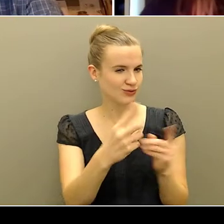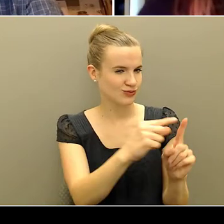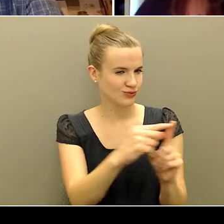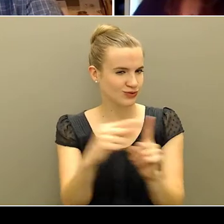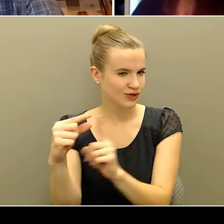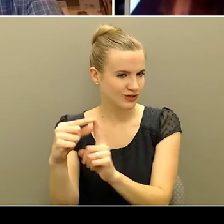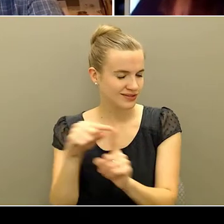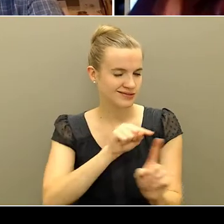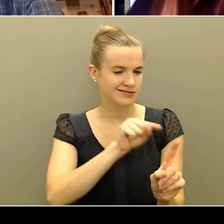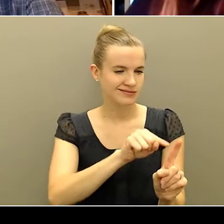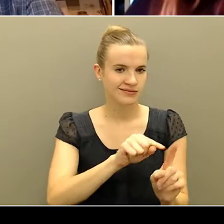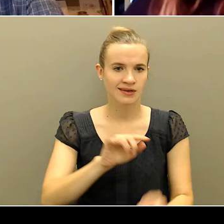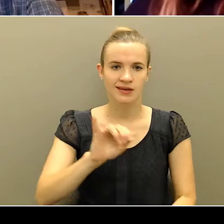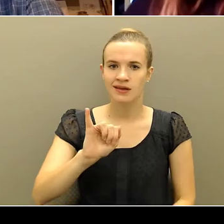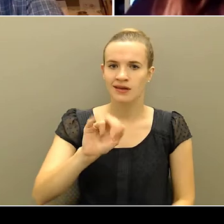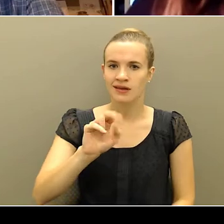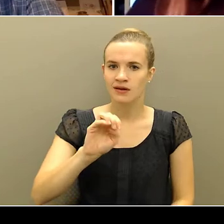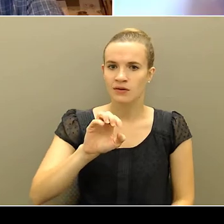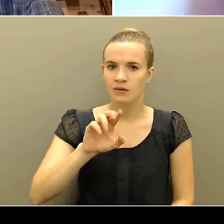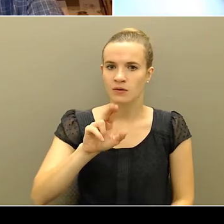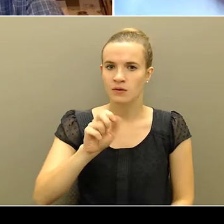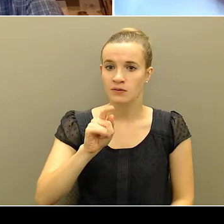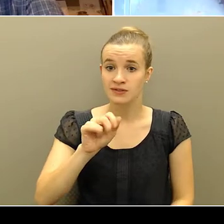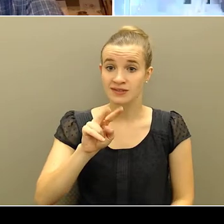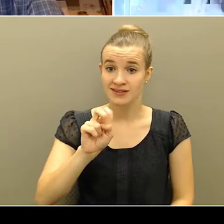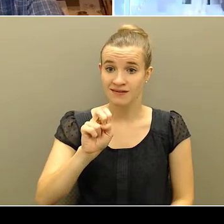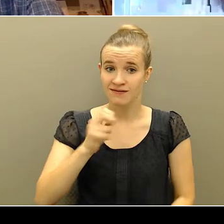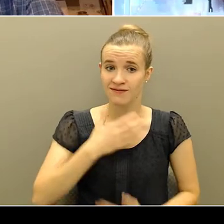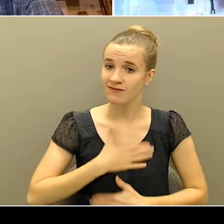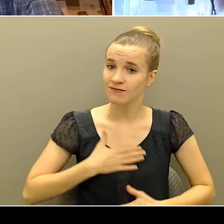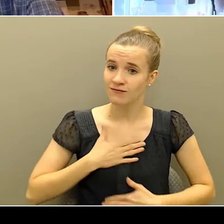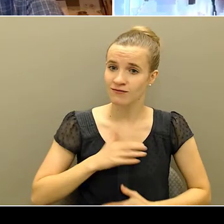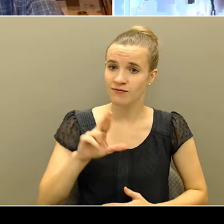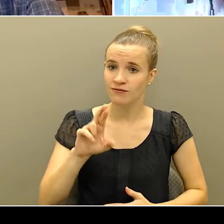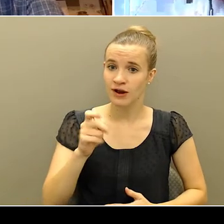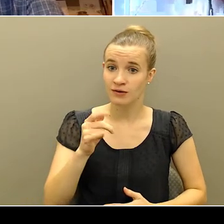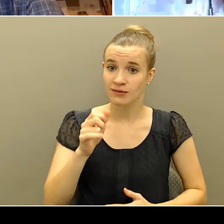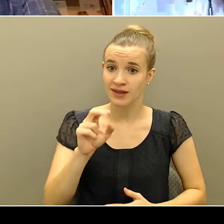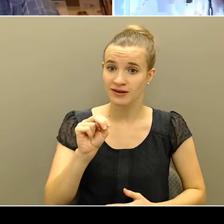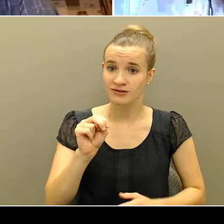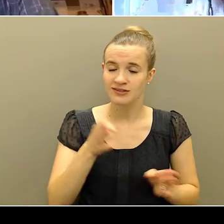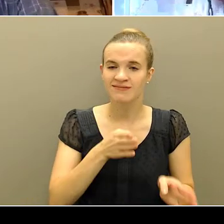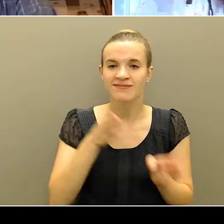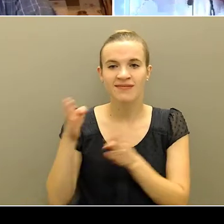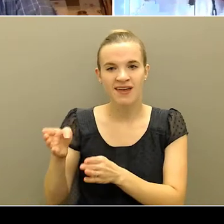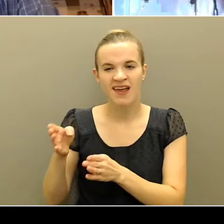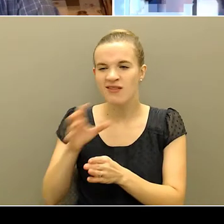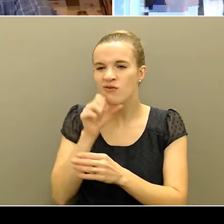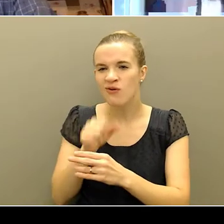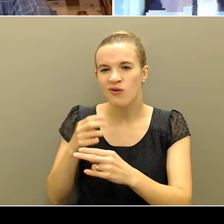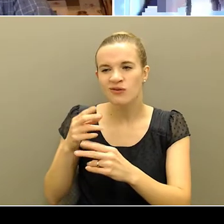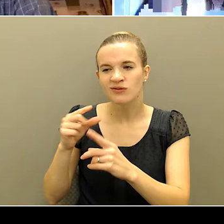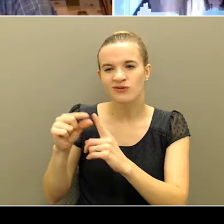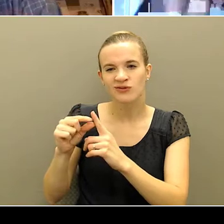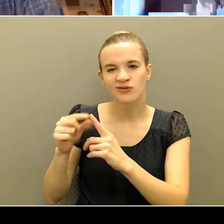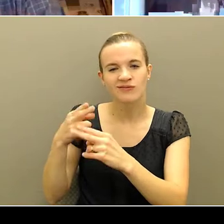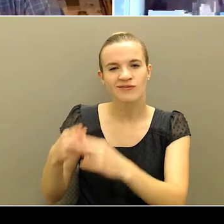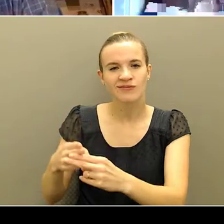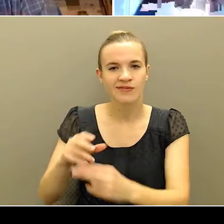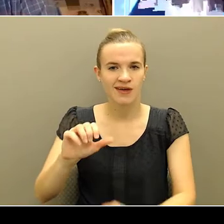people used to refer to as accessible recreation. I like that. I like that distinction. You want to talk a little bit about how that came about and how